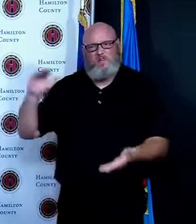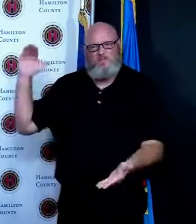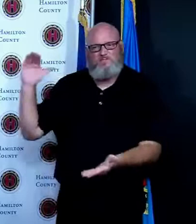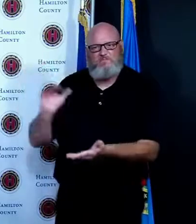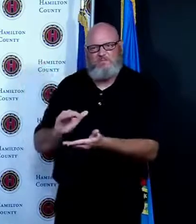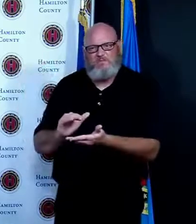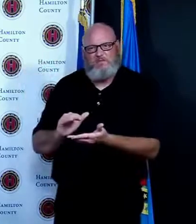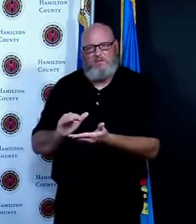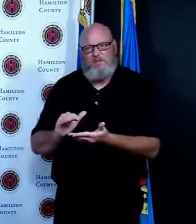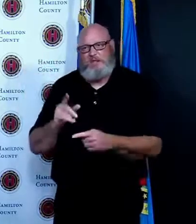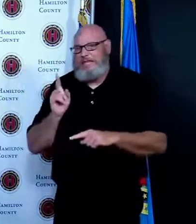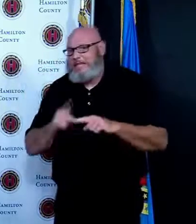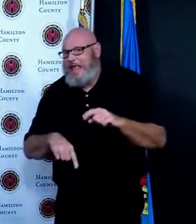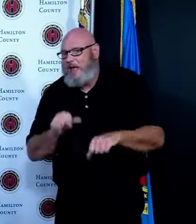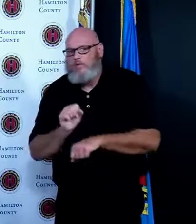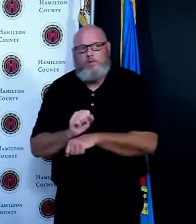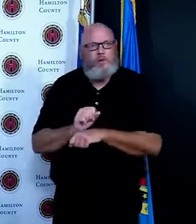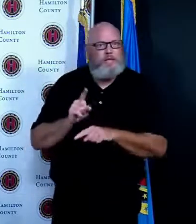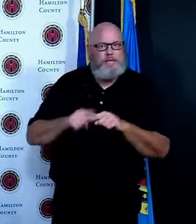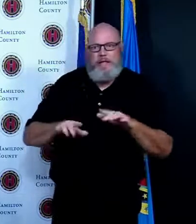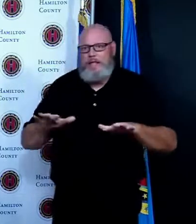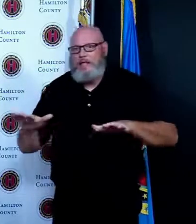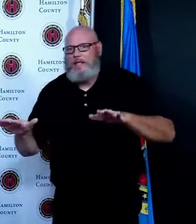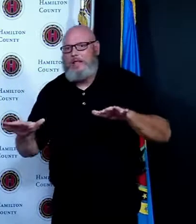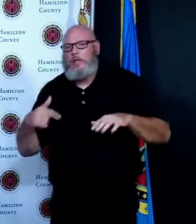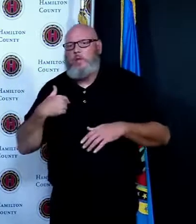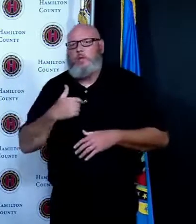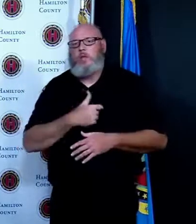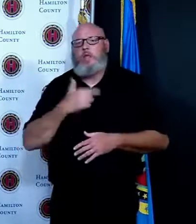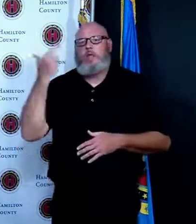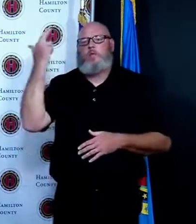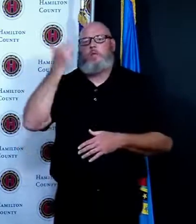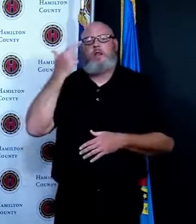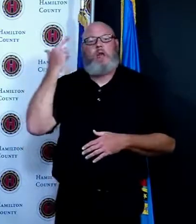and make a difference here in our community so as we're trying to make policies and decisions